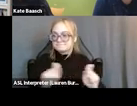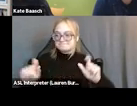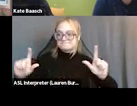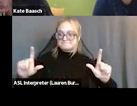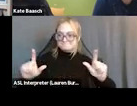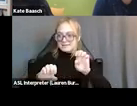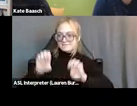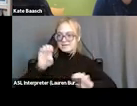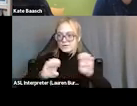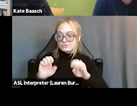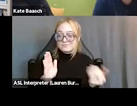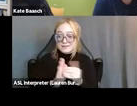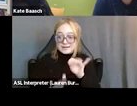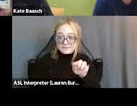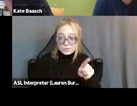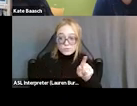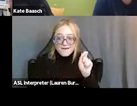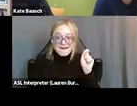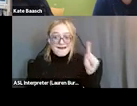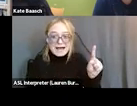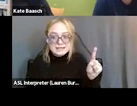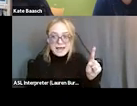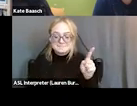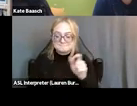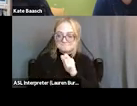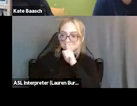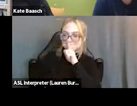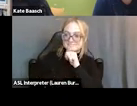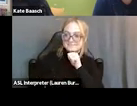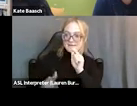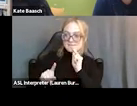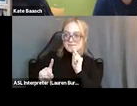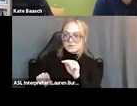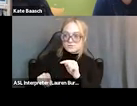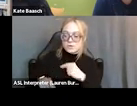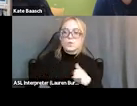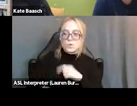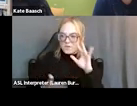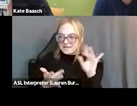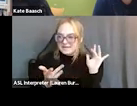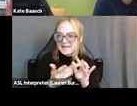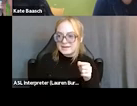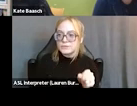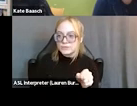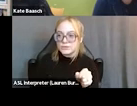Again, if you asked a question and it wasn't specifically answered, we will get in touch with you. We'll either send it over to